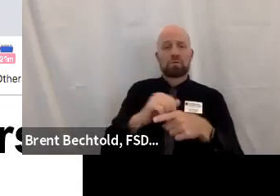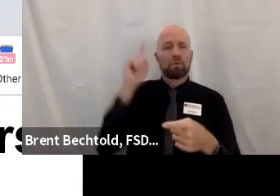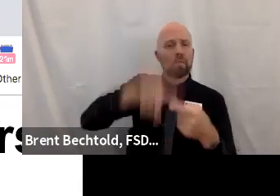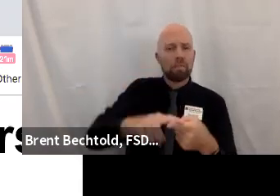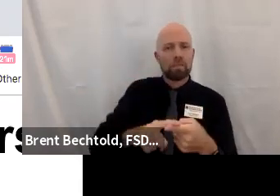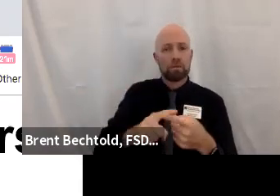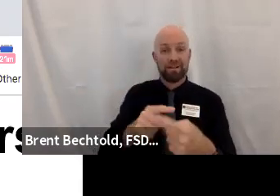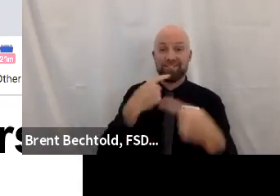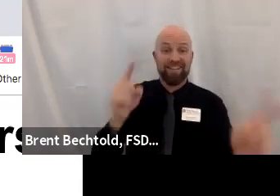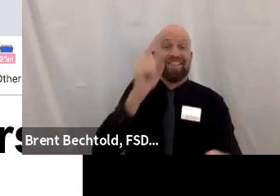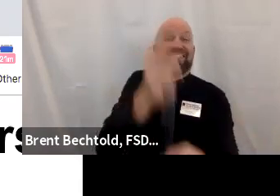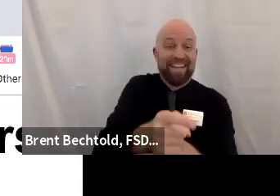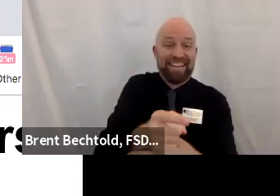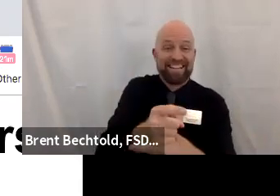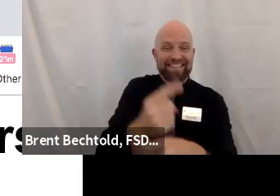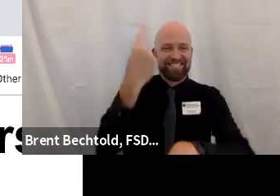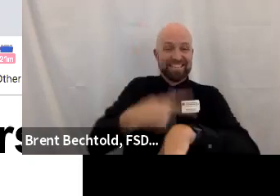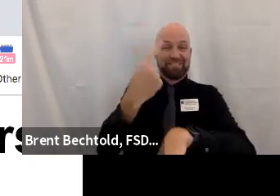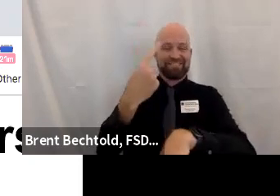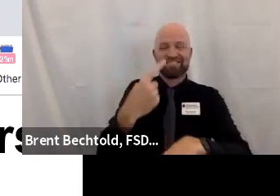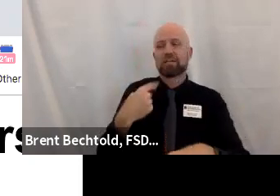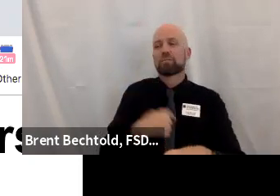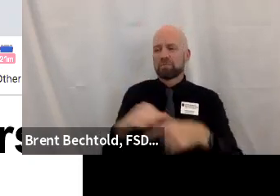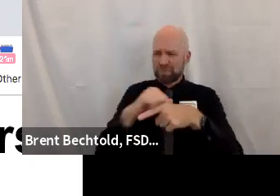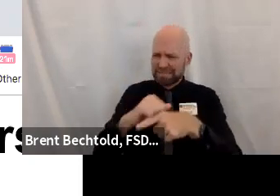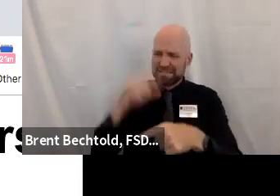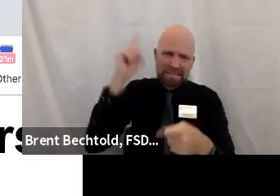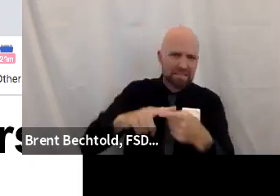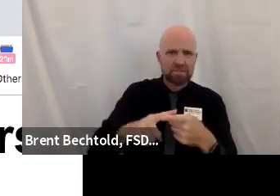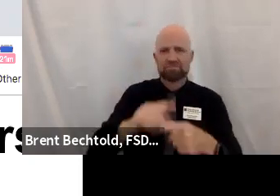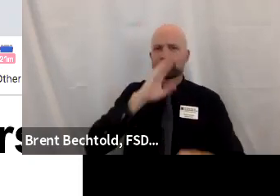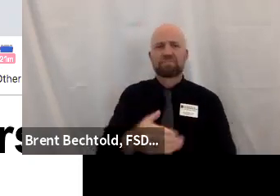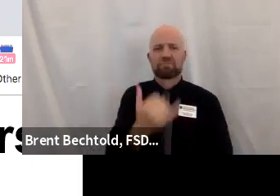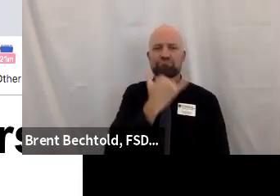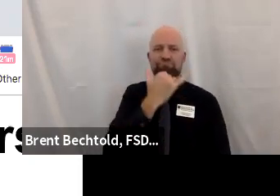And "we don't practice until we get it right, we practice until we can't get it wrong"